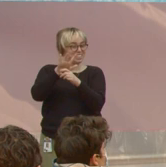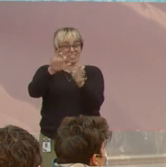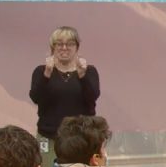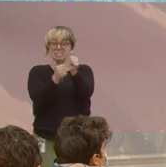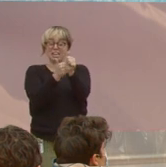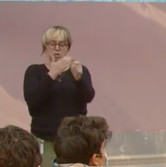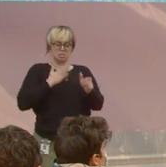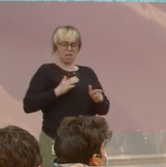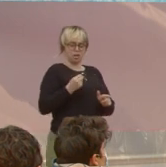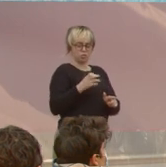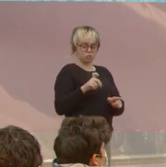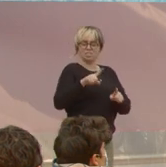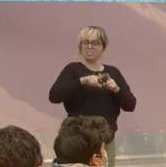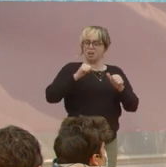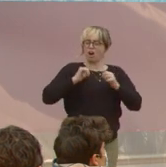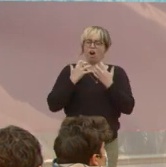or ability to get to different audiences and navigate them in